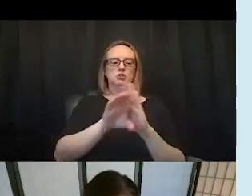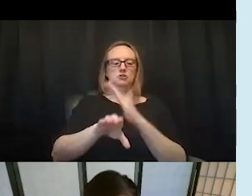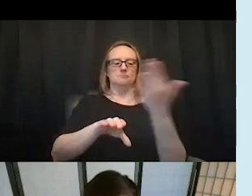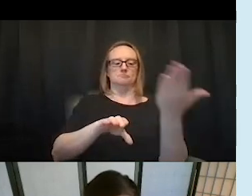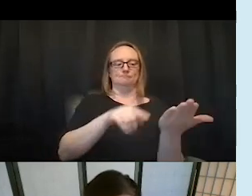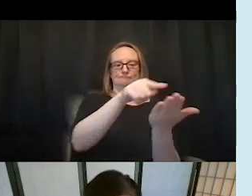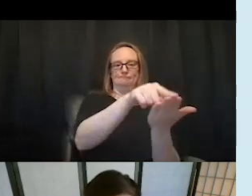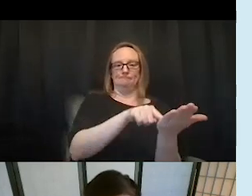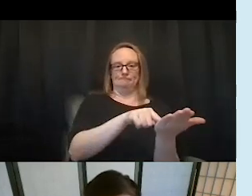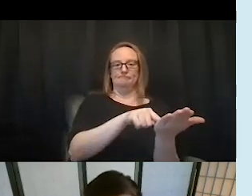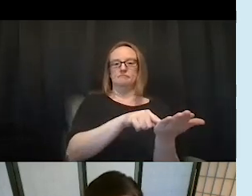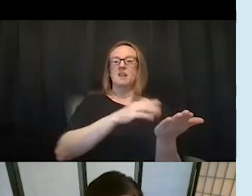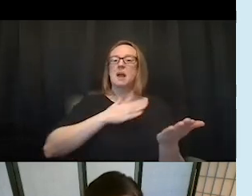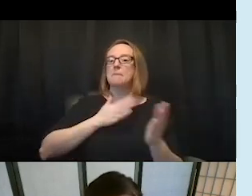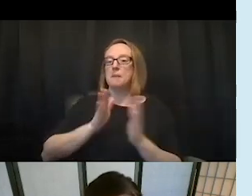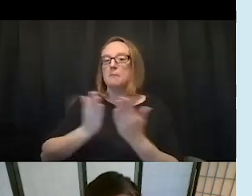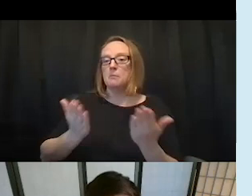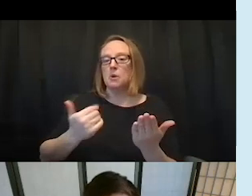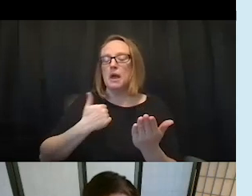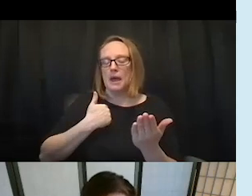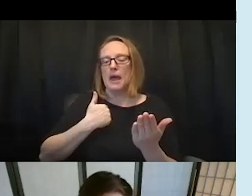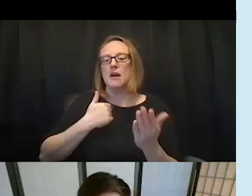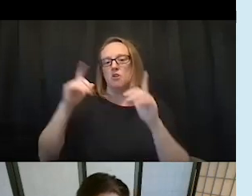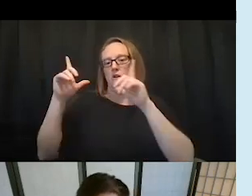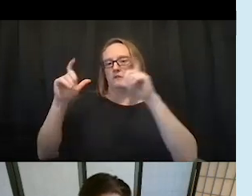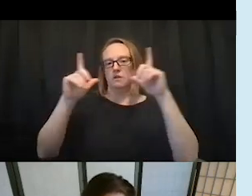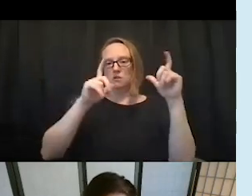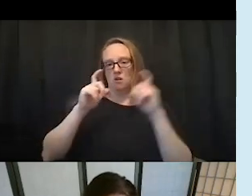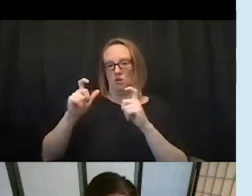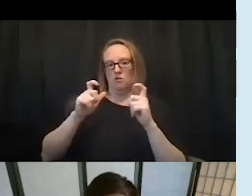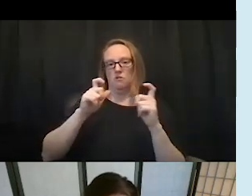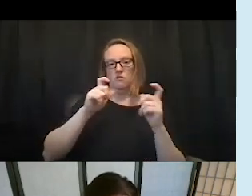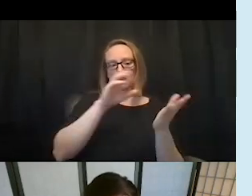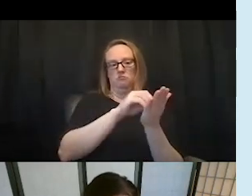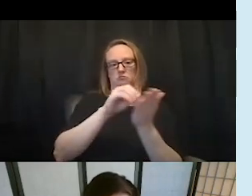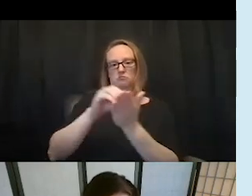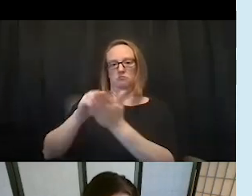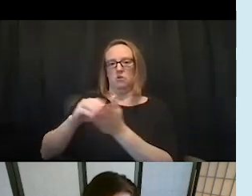and my book of poems does have a photography that are connected to each poem and my little sister